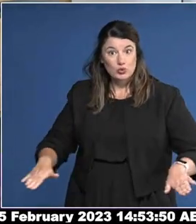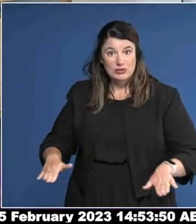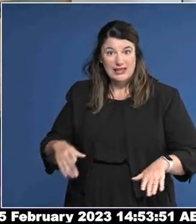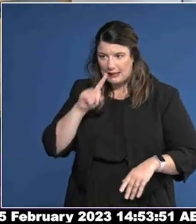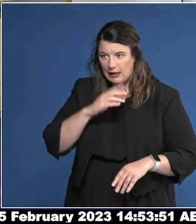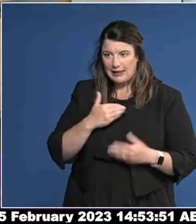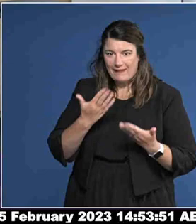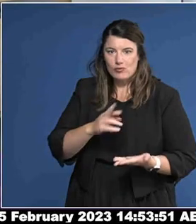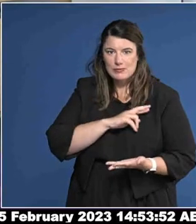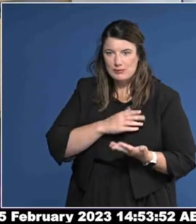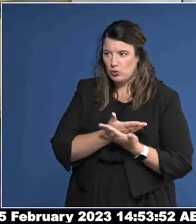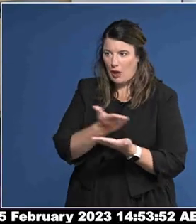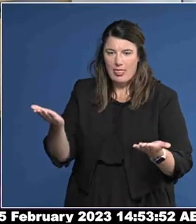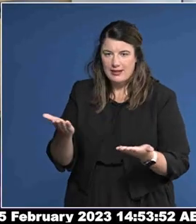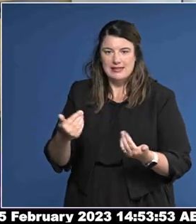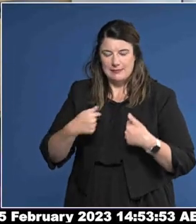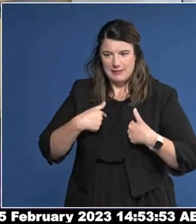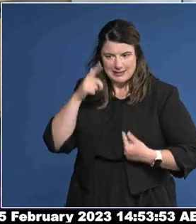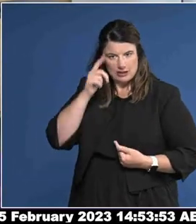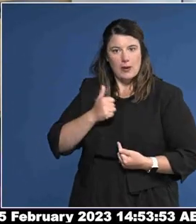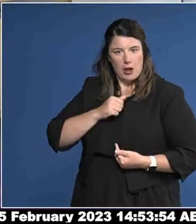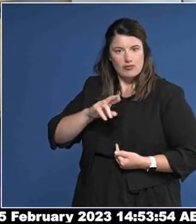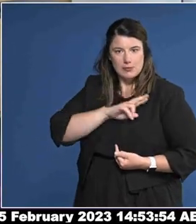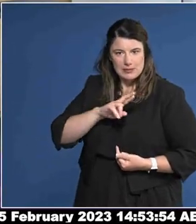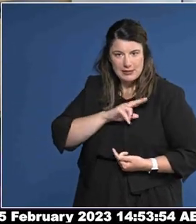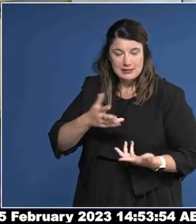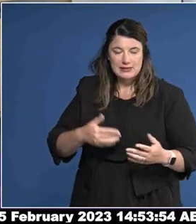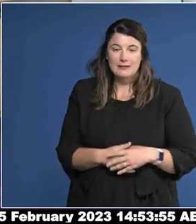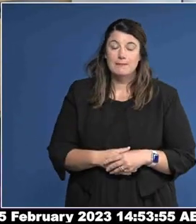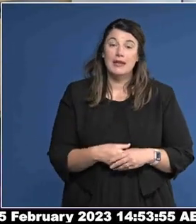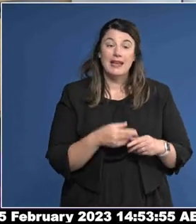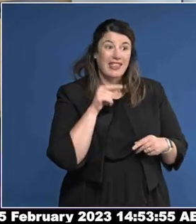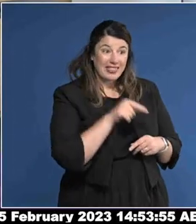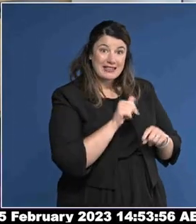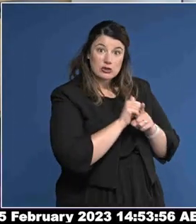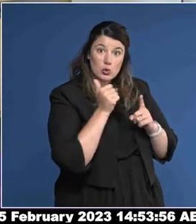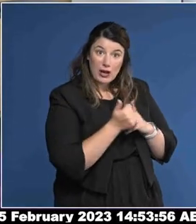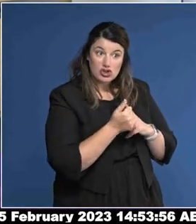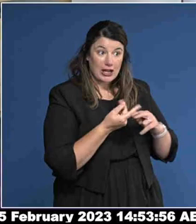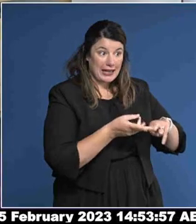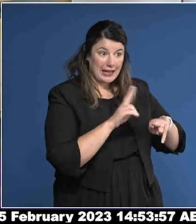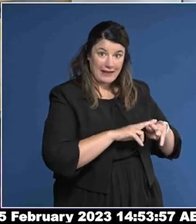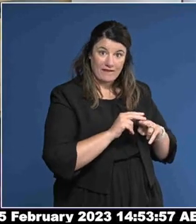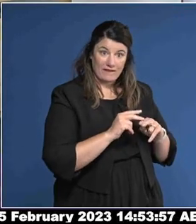If there was a non-delegable duty of care, would the result be that the risk appetite